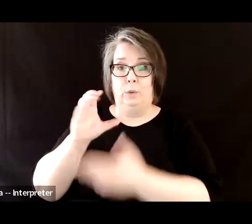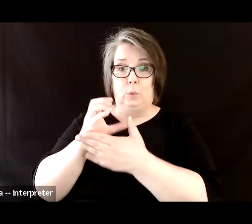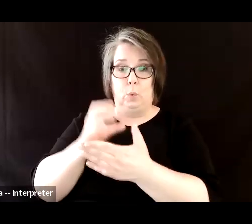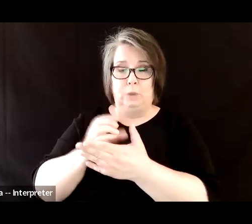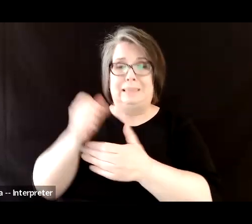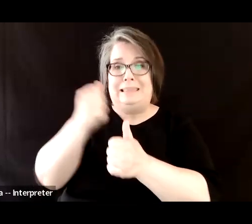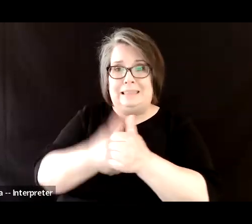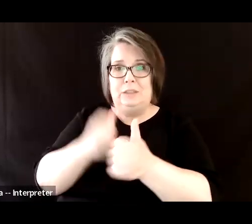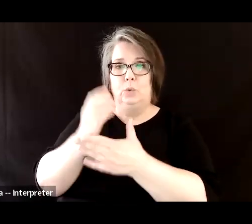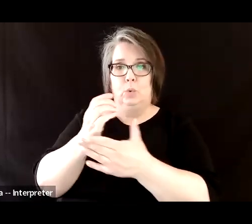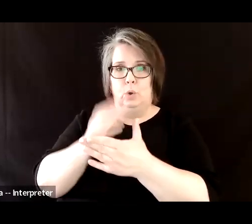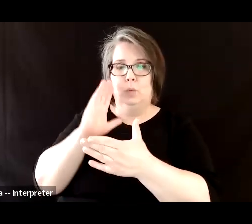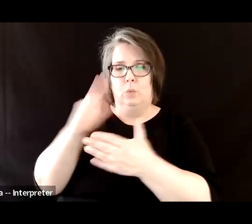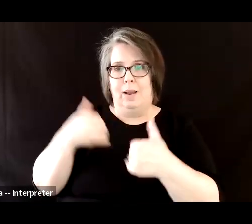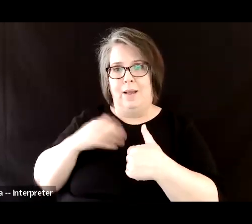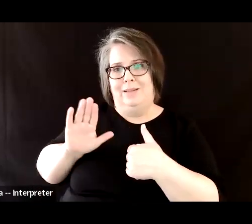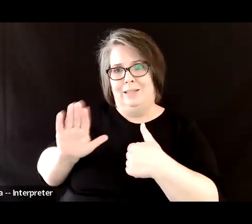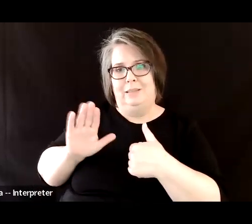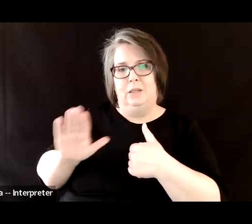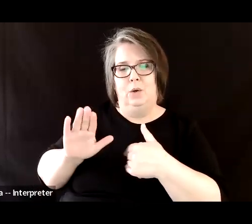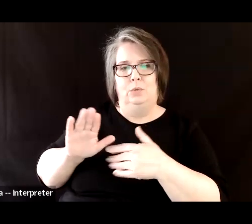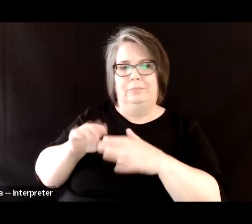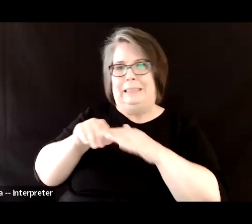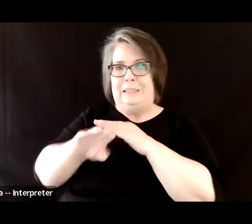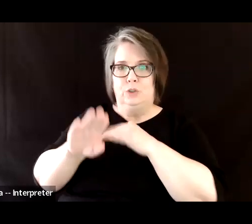Each course will have its own entry into studio.